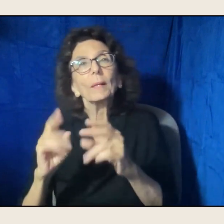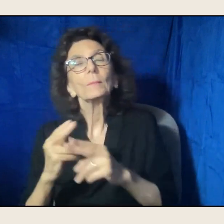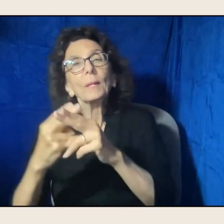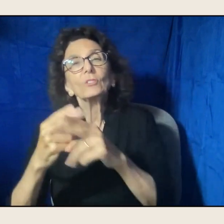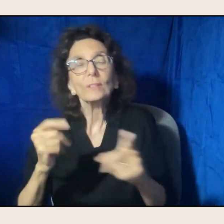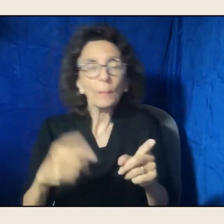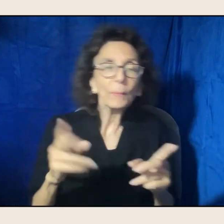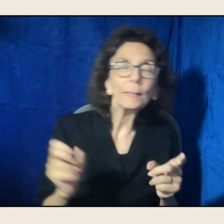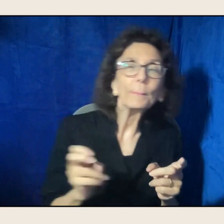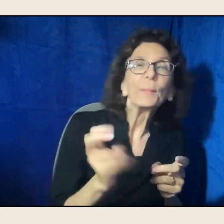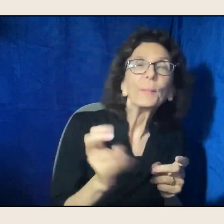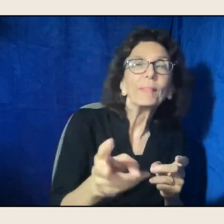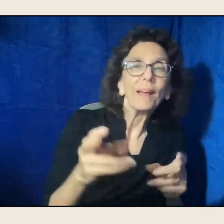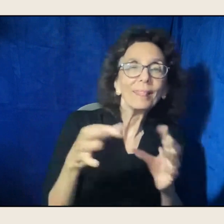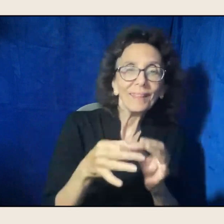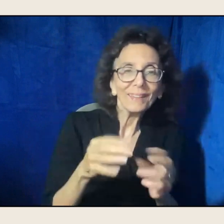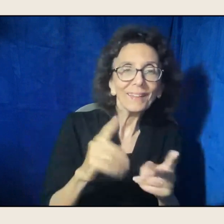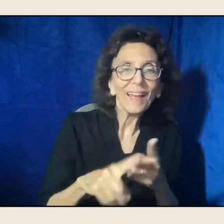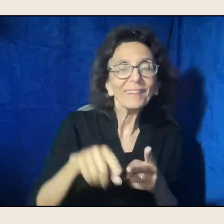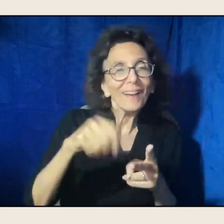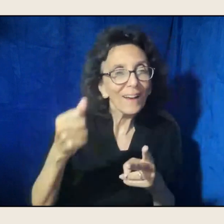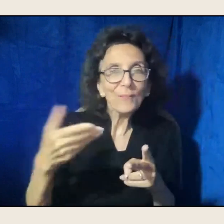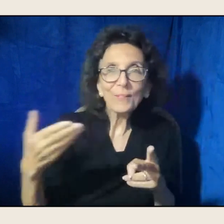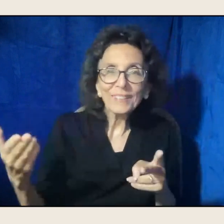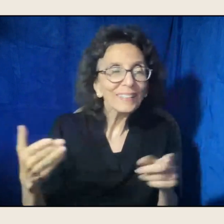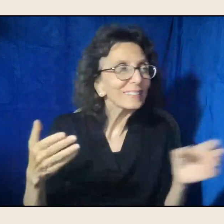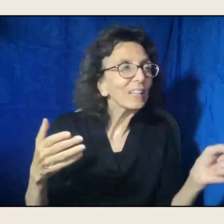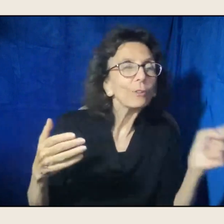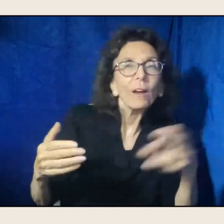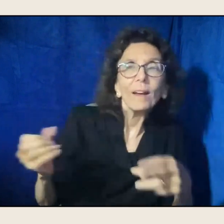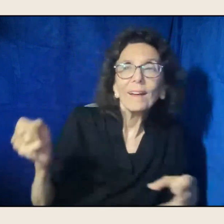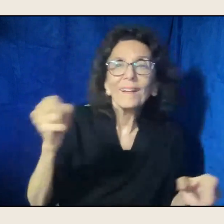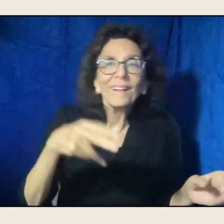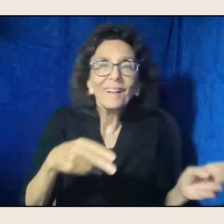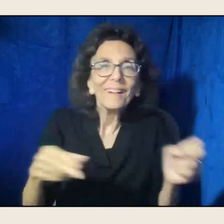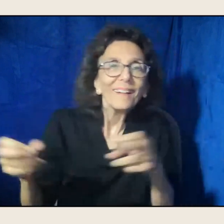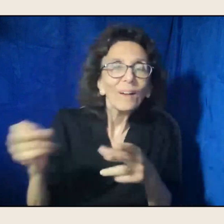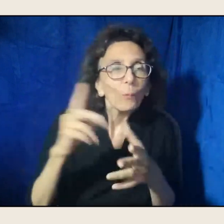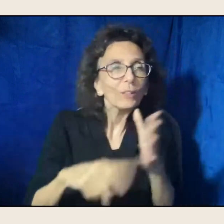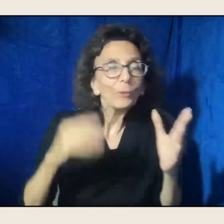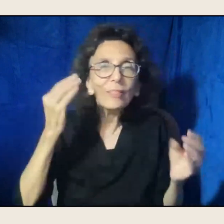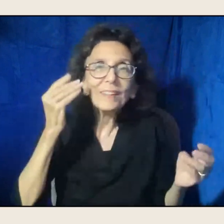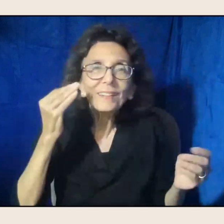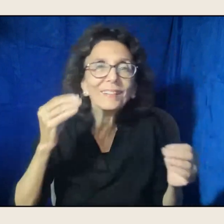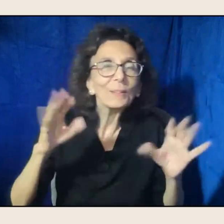as well as other things that people are doing and thinking about and involved with and admiring of.